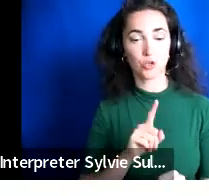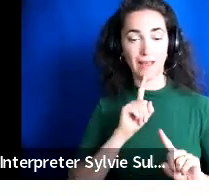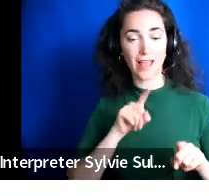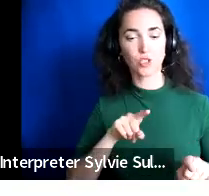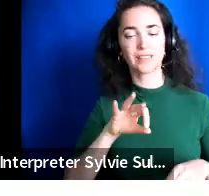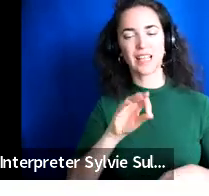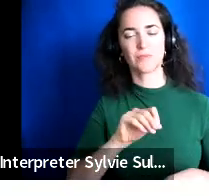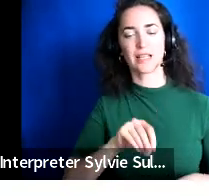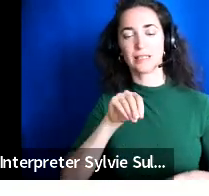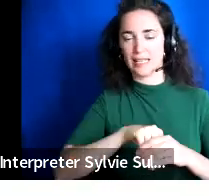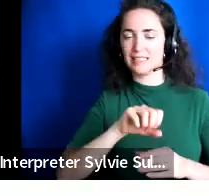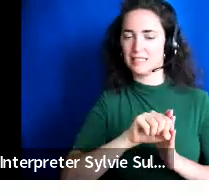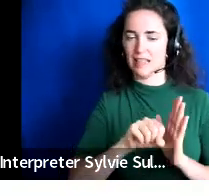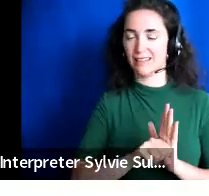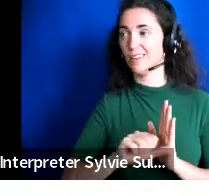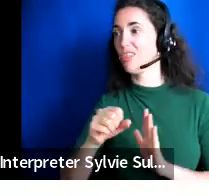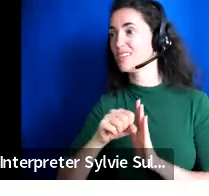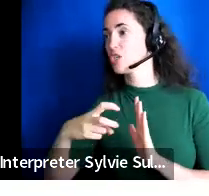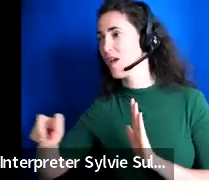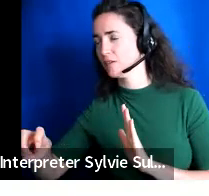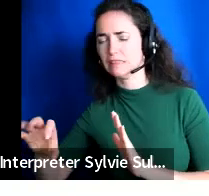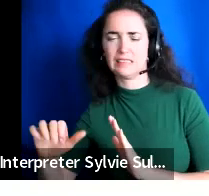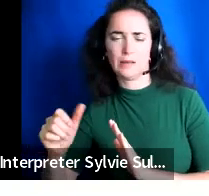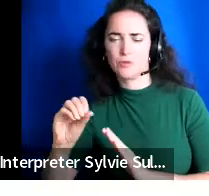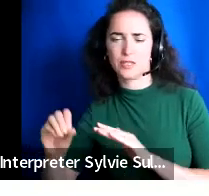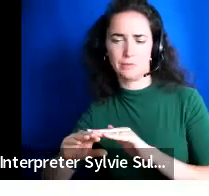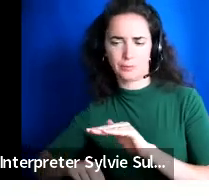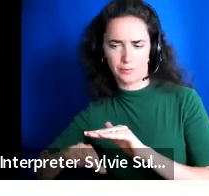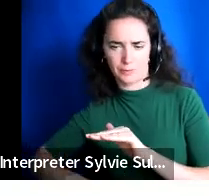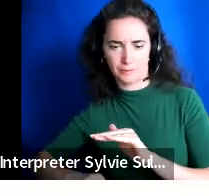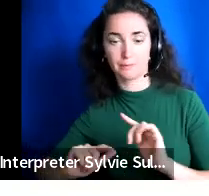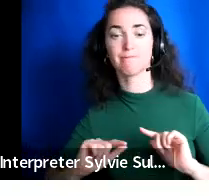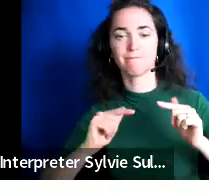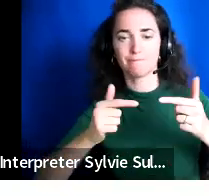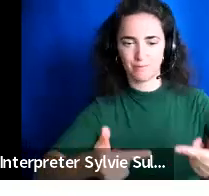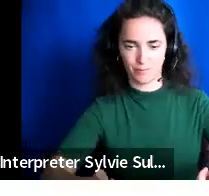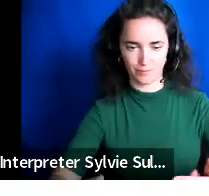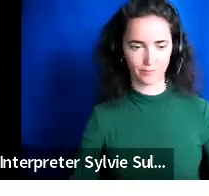So we know, as the word begins to spread, that utilization of 9, 8, 8 is going to increase.